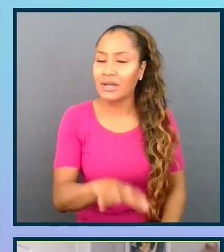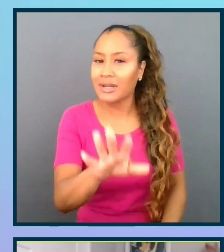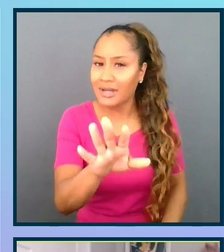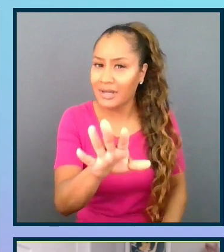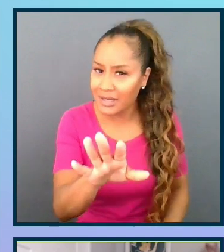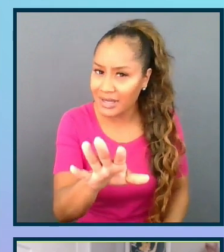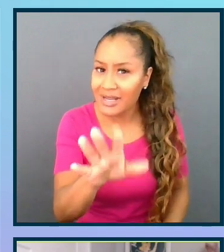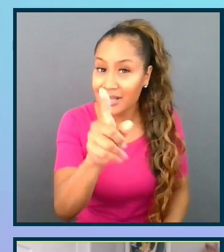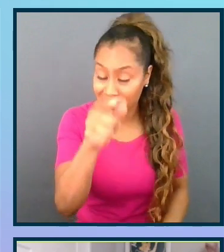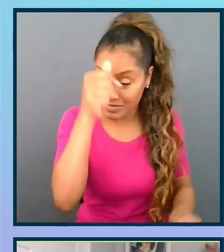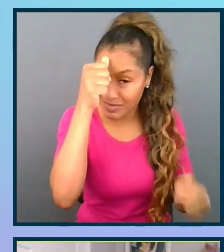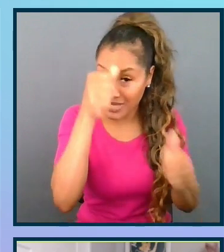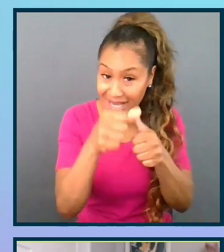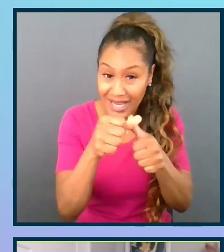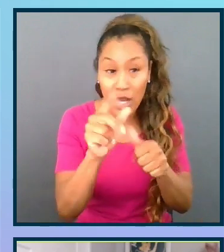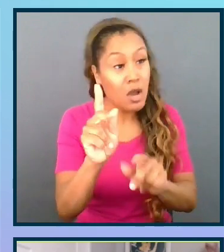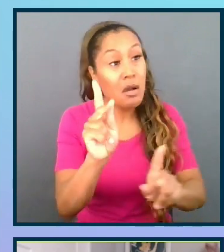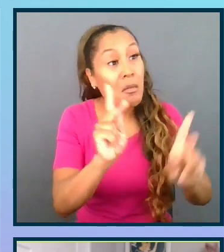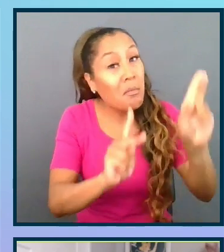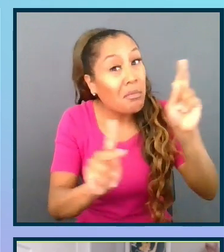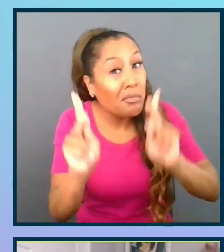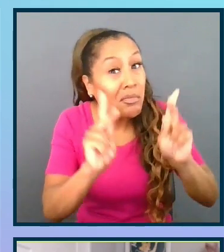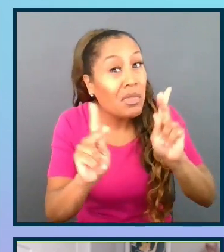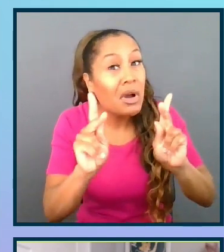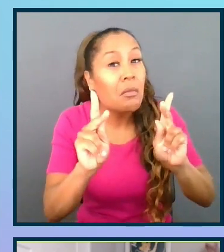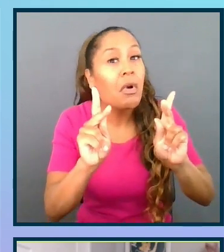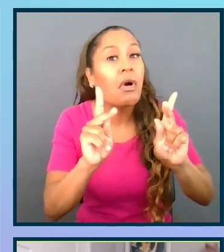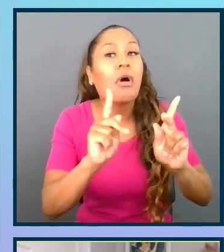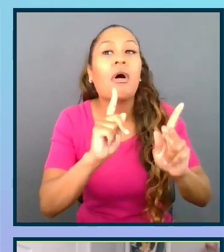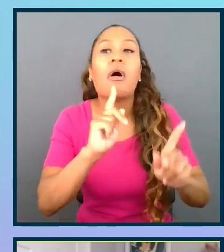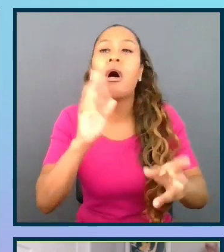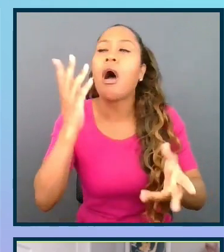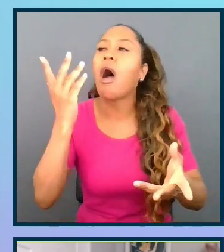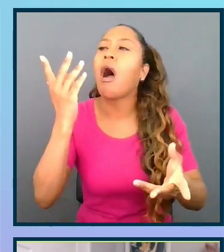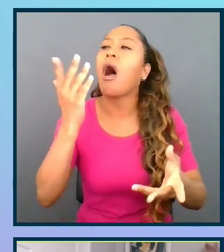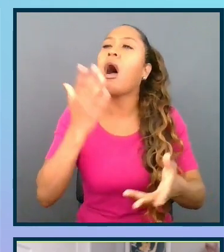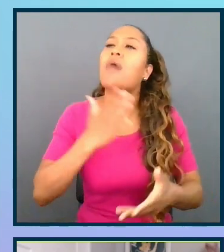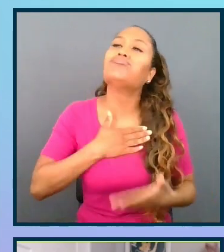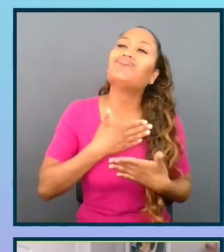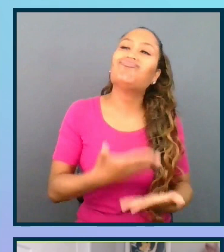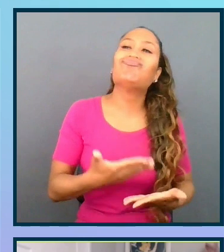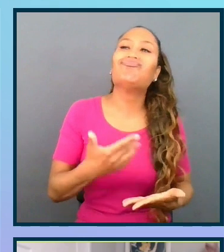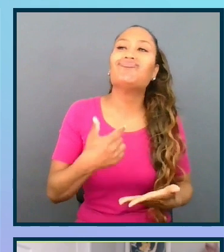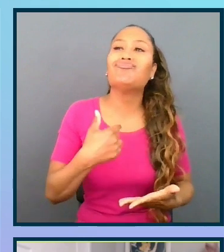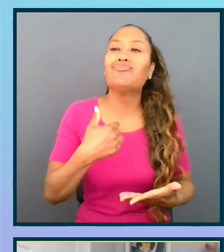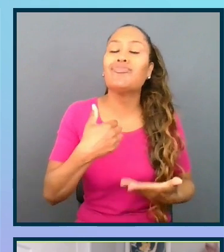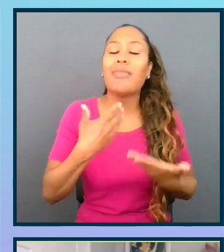do not always acknowledge their expertise, there is the Dunning-Kruger effect.